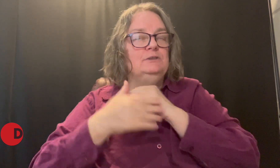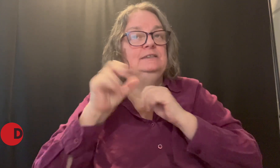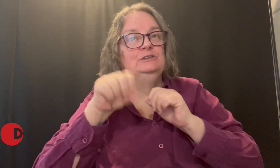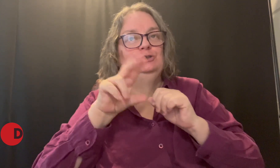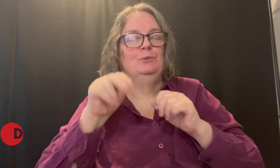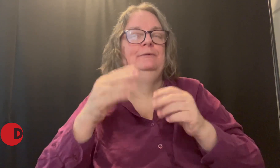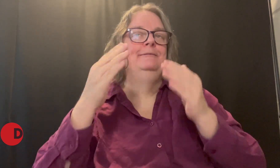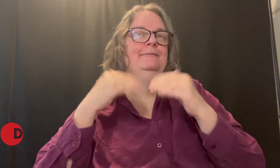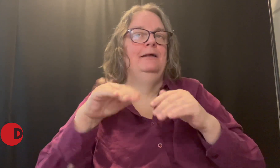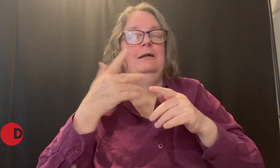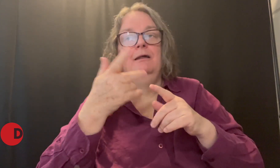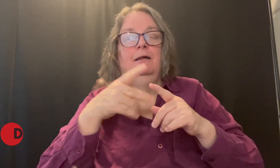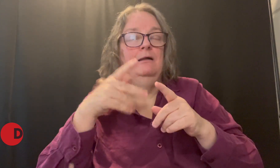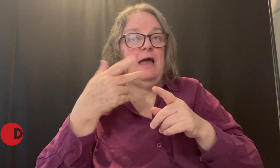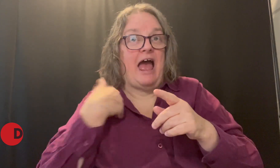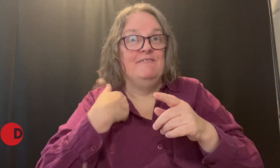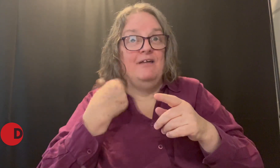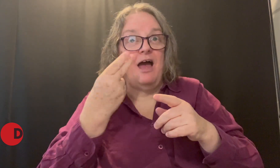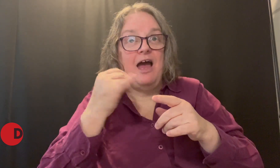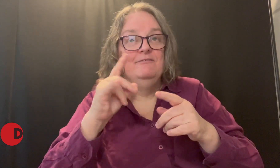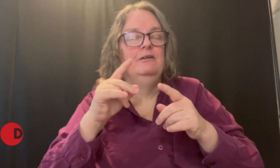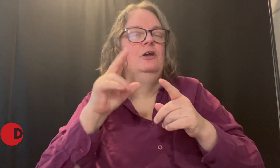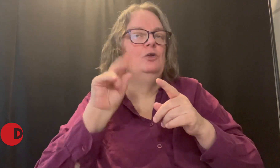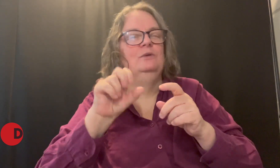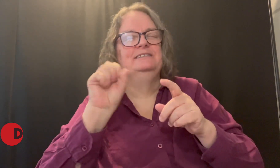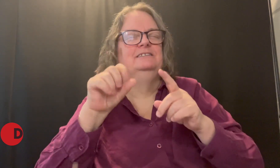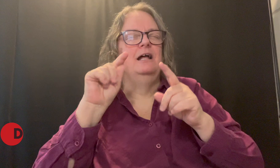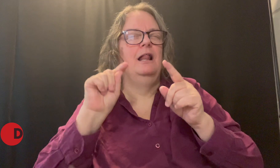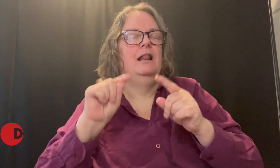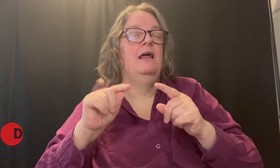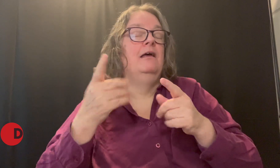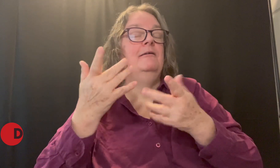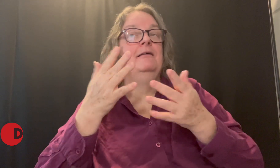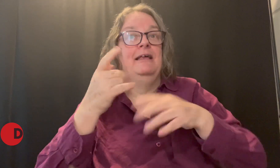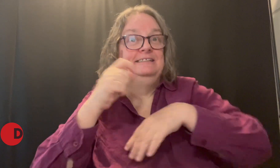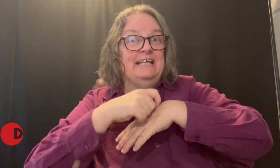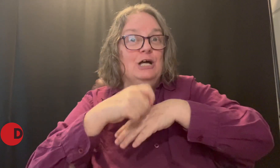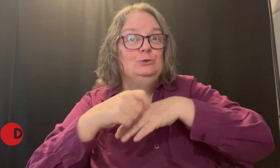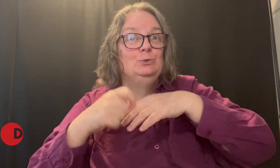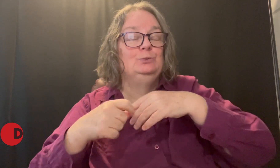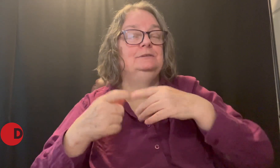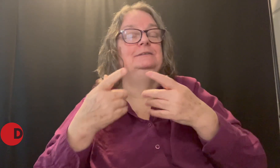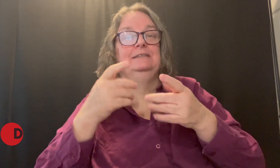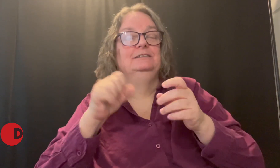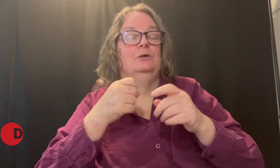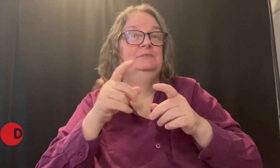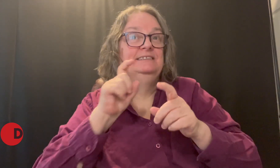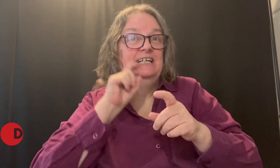the country? Yes or No. Have HIV? Yes or No. Tattoos... Yes or No.